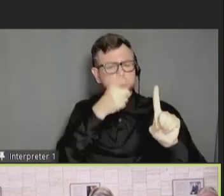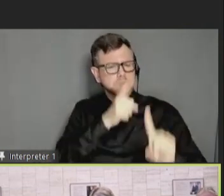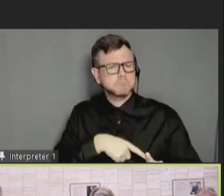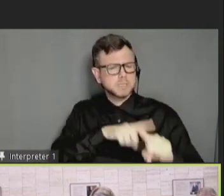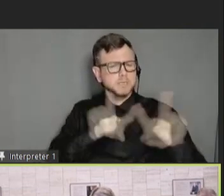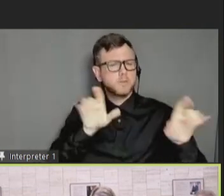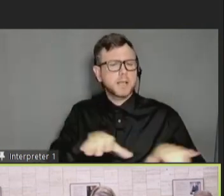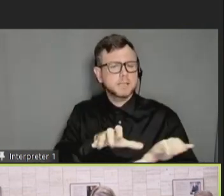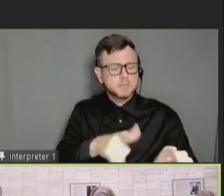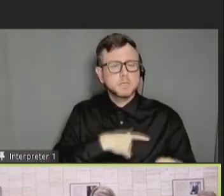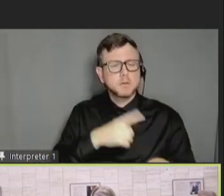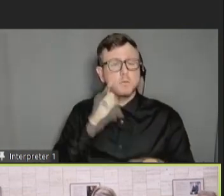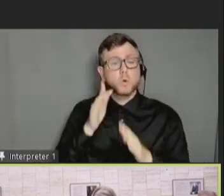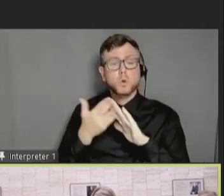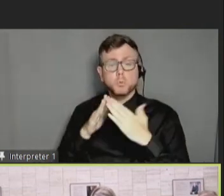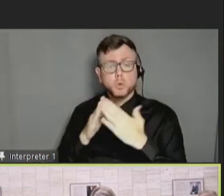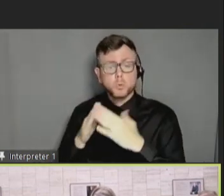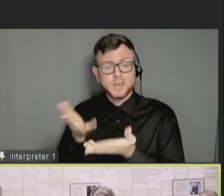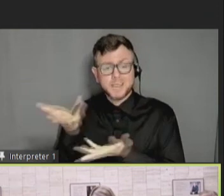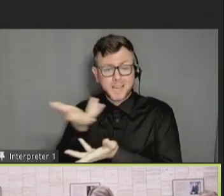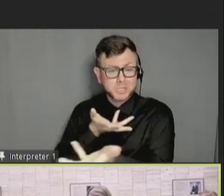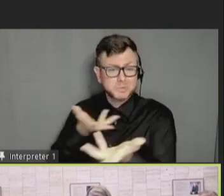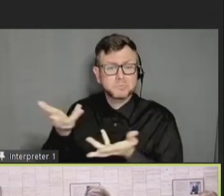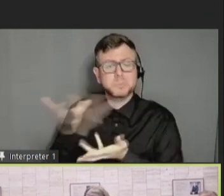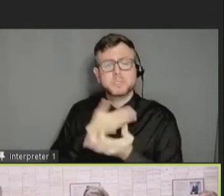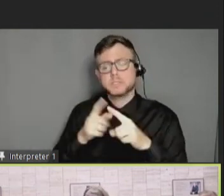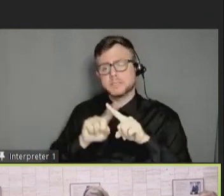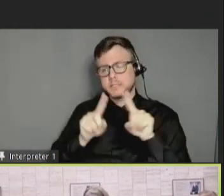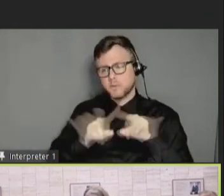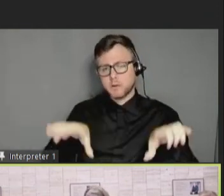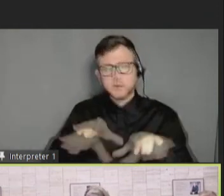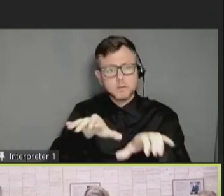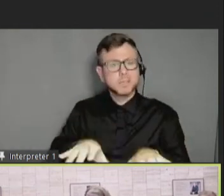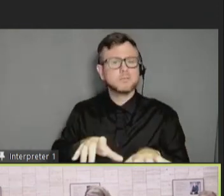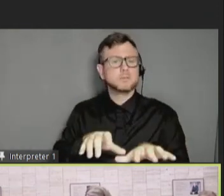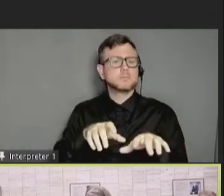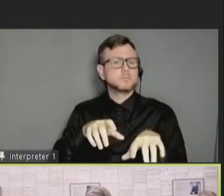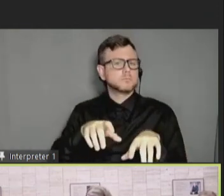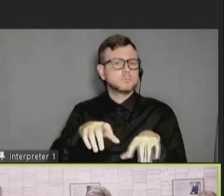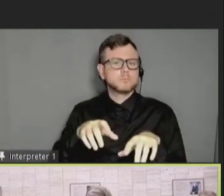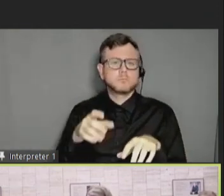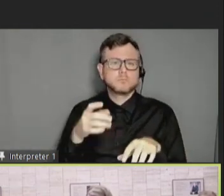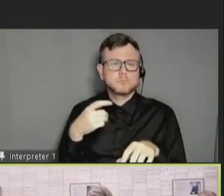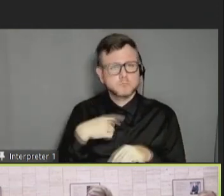engagement in communities throughout reach recipients across the country.